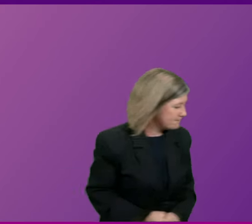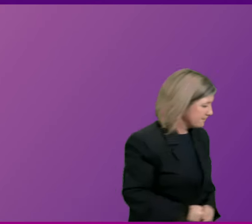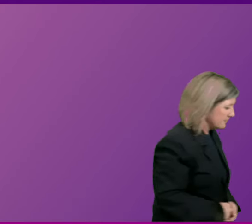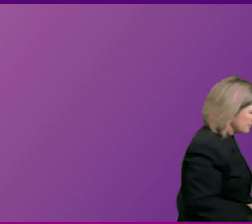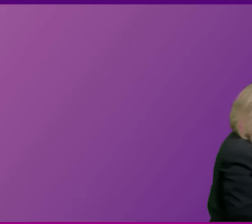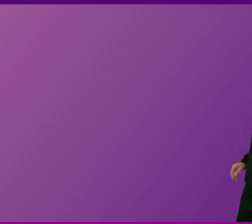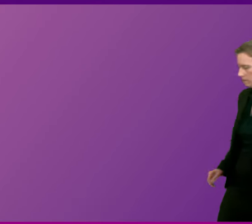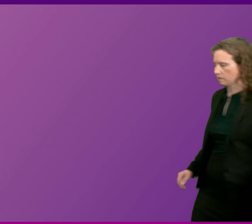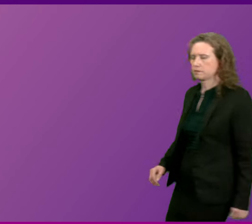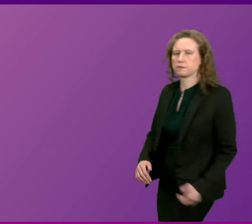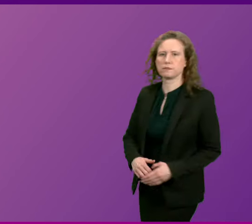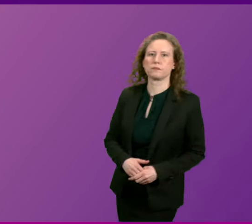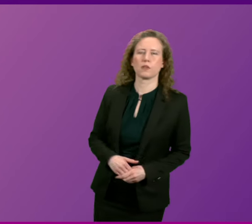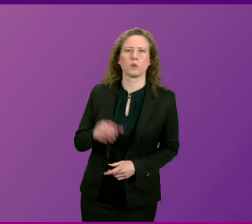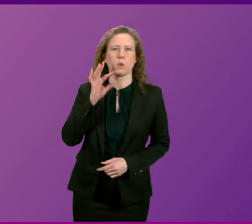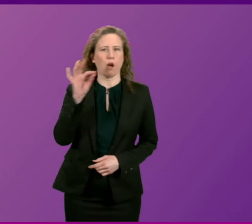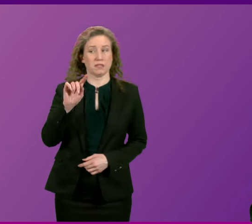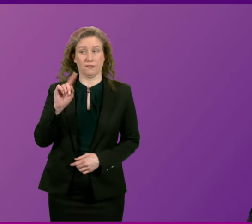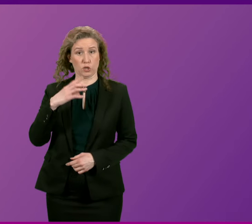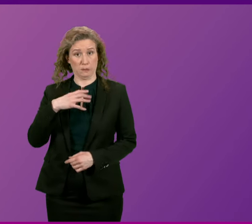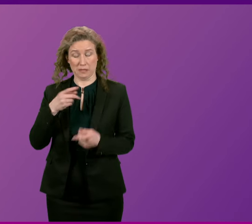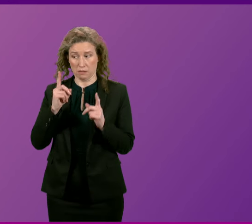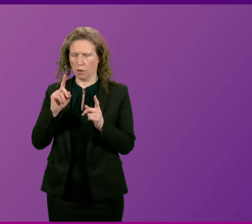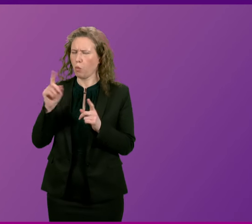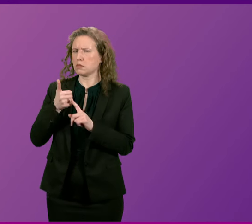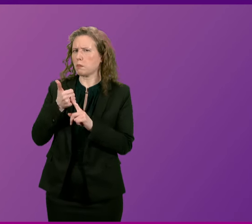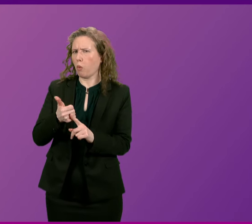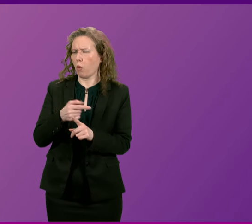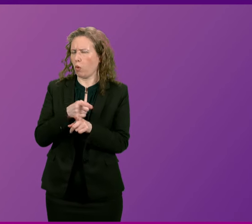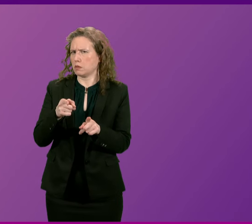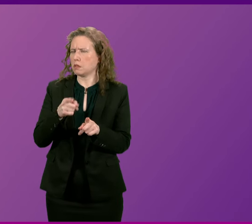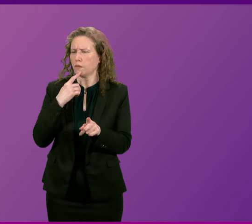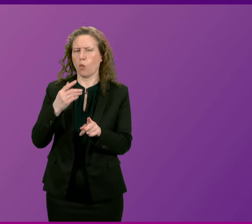To ask the First Minister what support the Scottish Government is providing to women in enterprise.